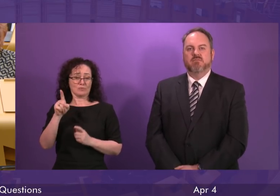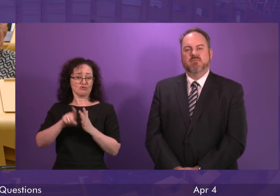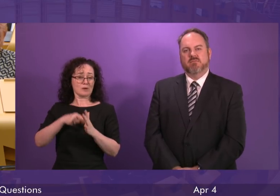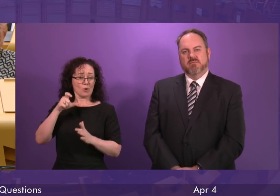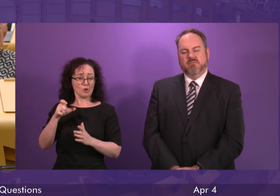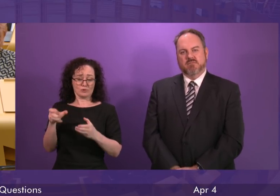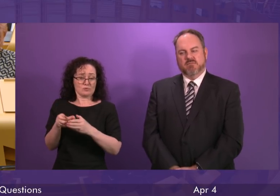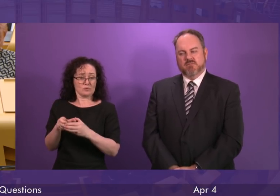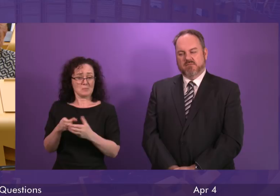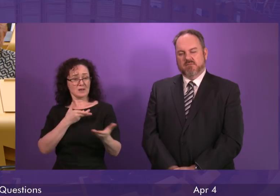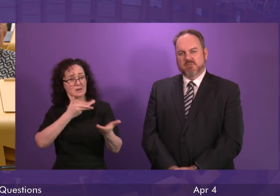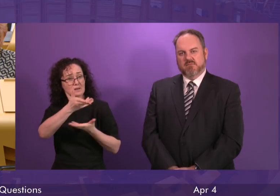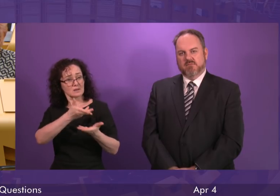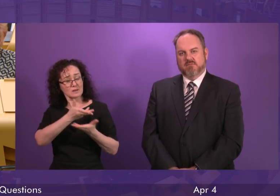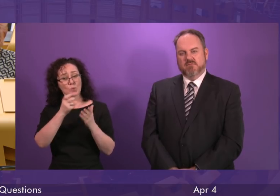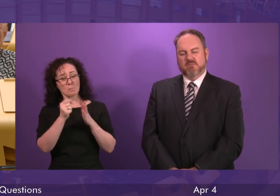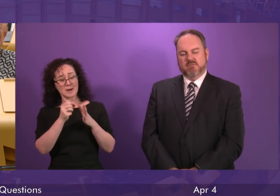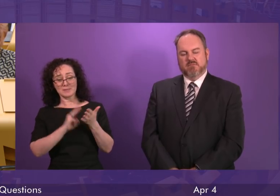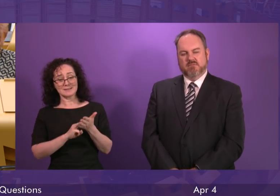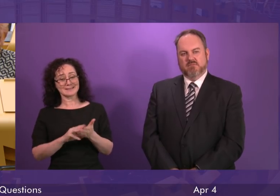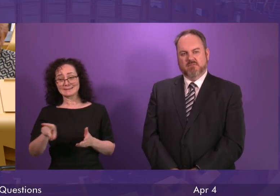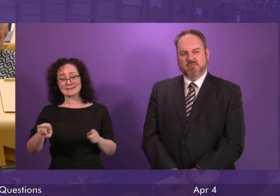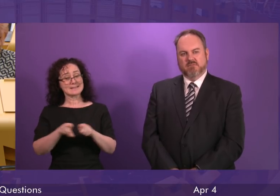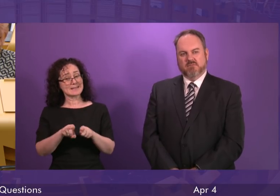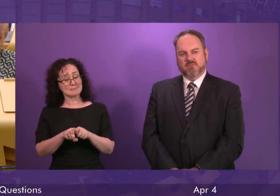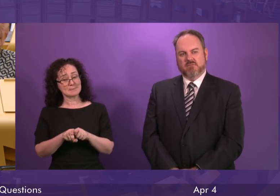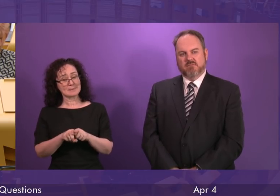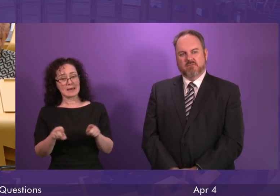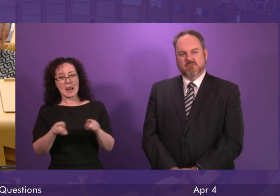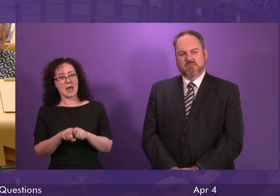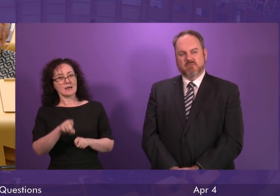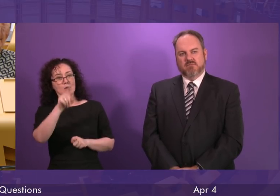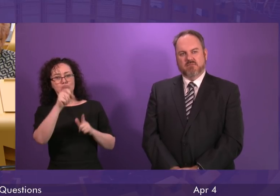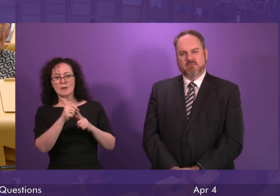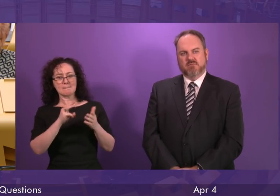If the Prime Minister wants to find a compromise, it is time for her to set out where she is